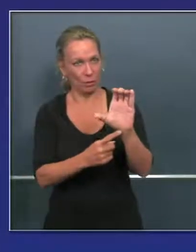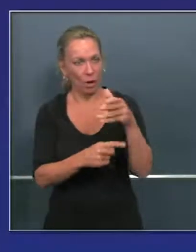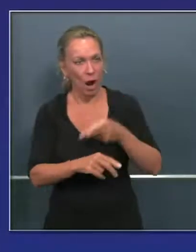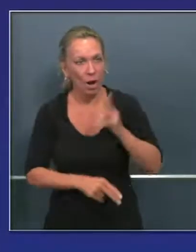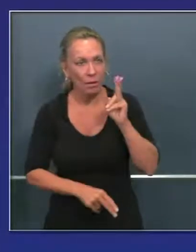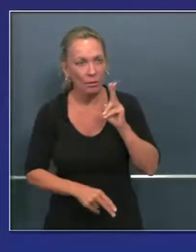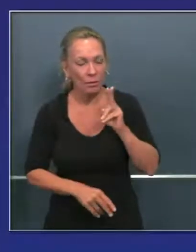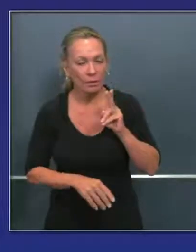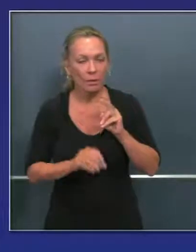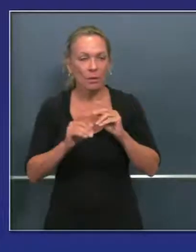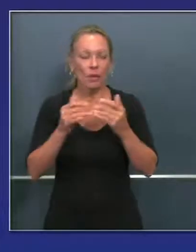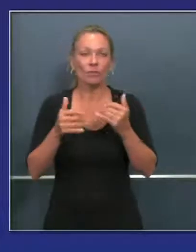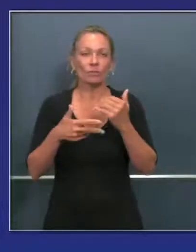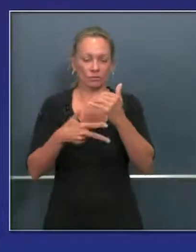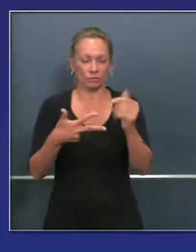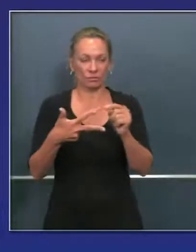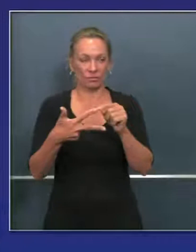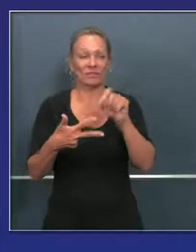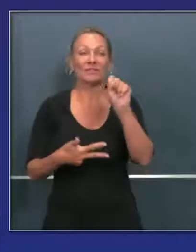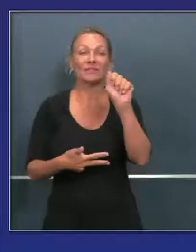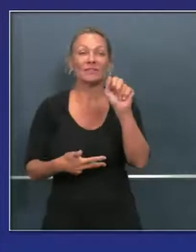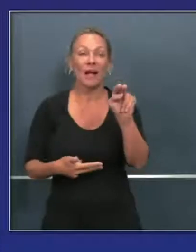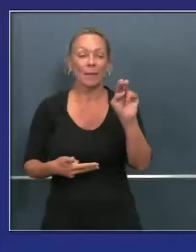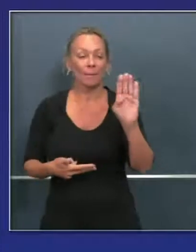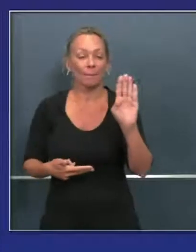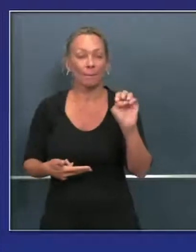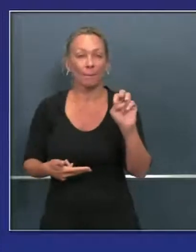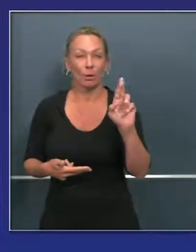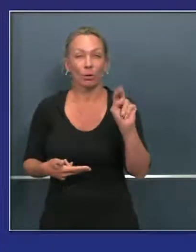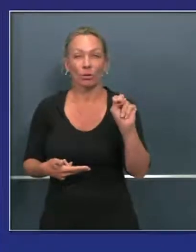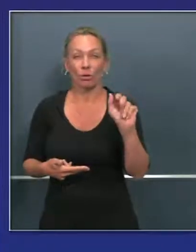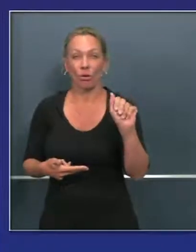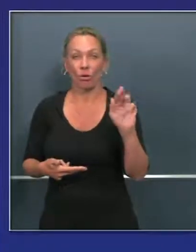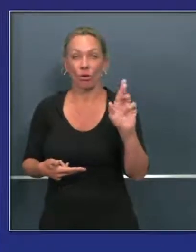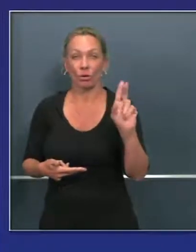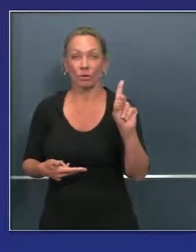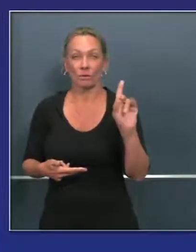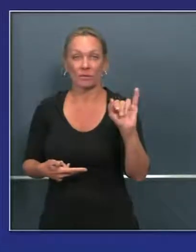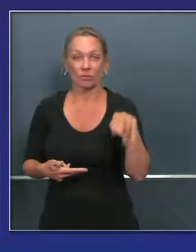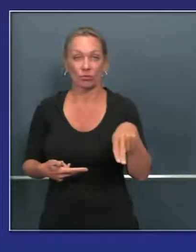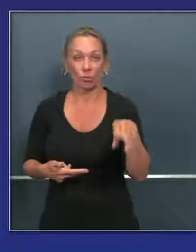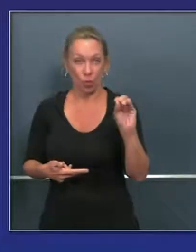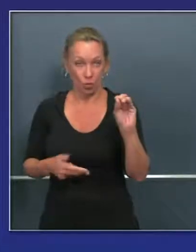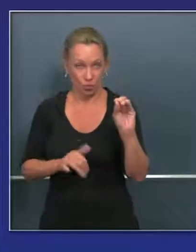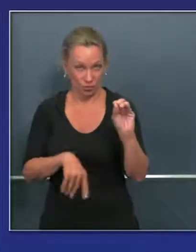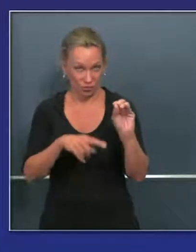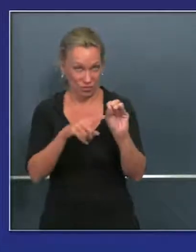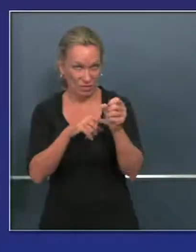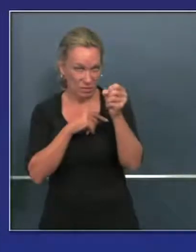had that County experienced quite a significant rise in cases and then looking at Imperial County